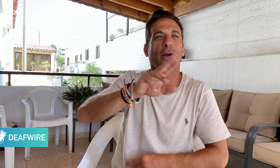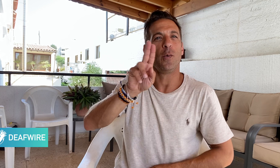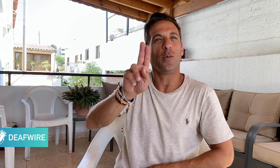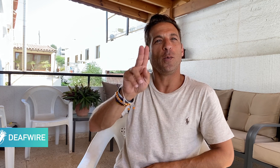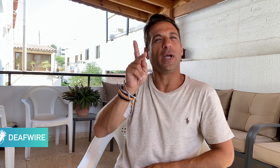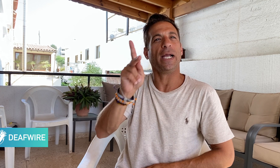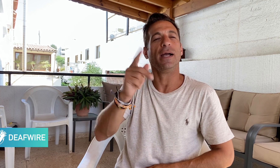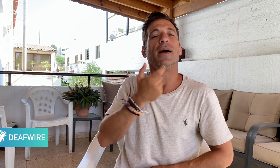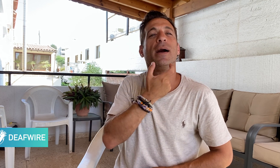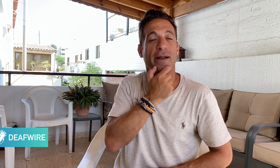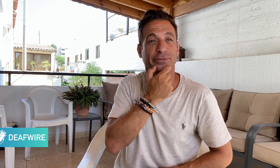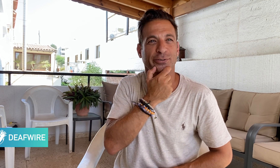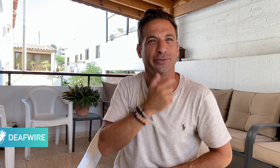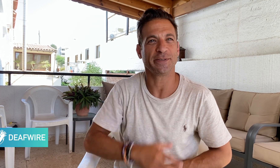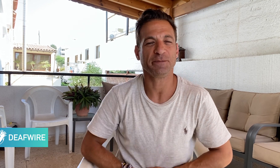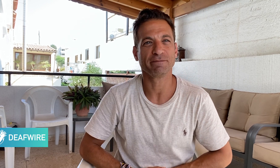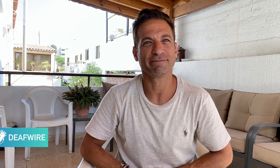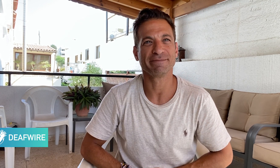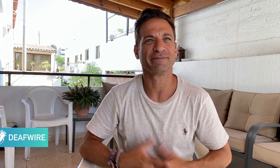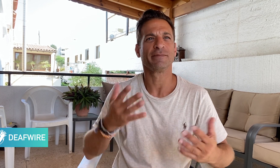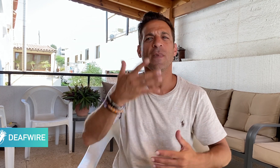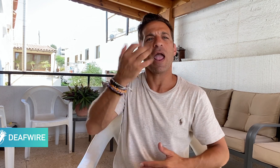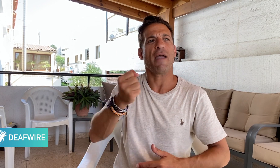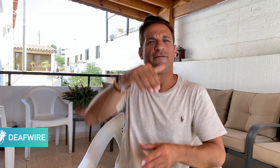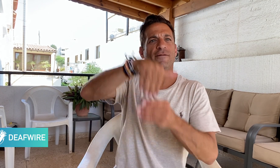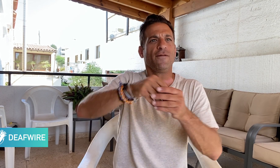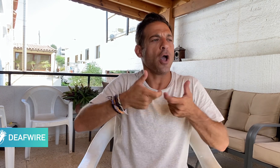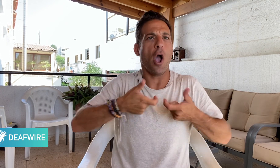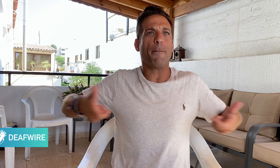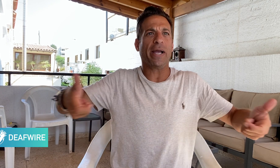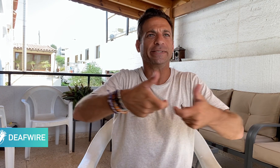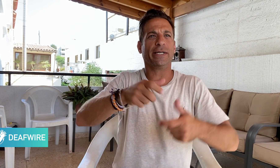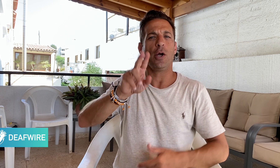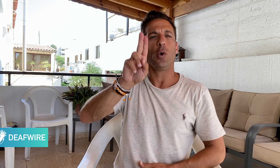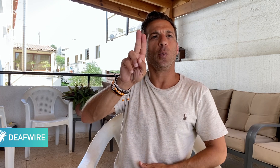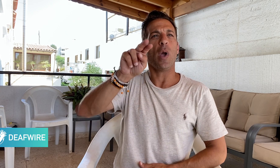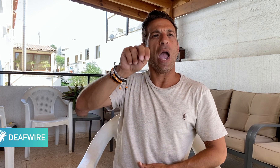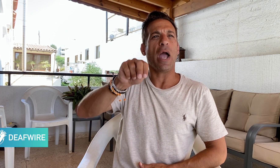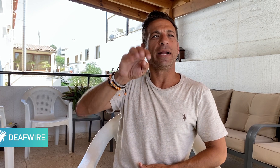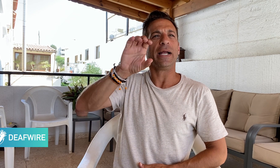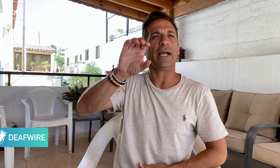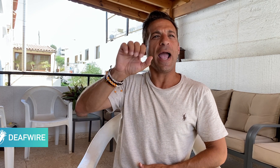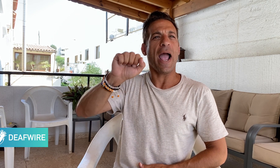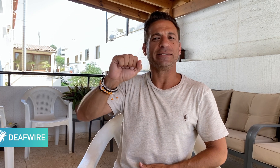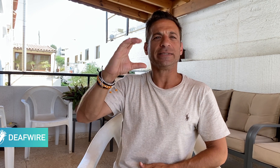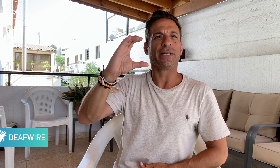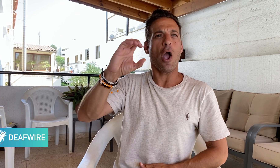and Deaf Studies in the United Kingdom.